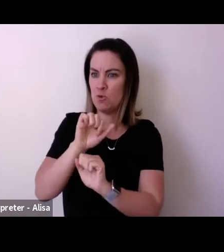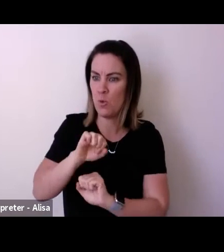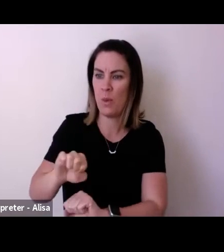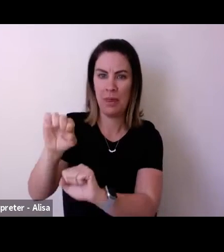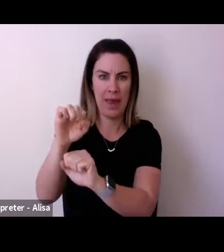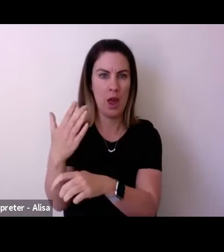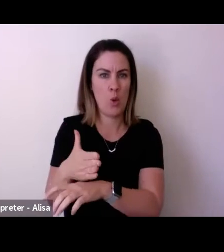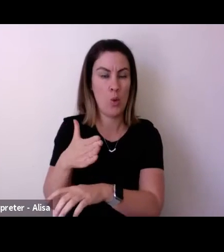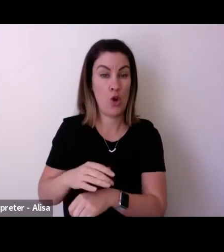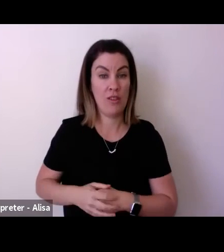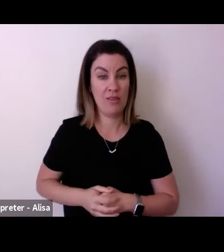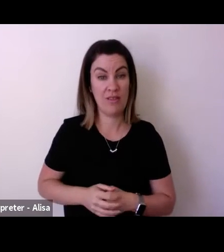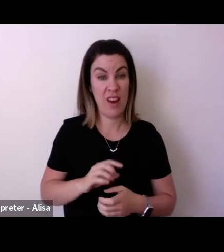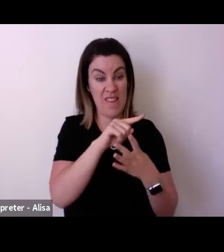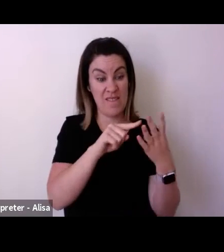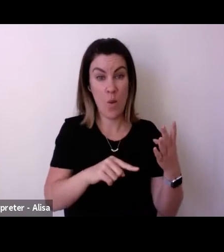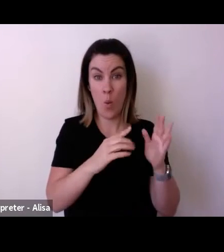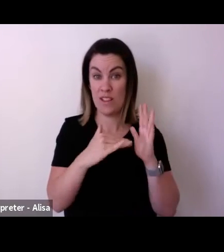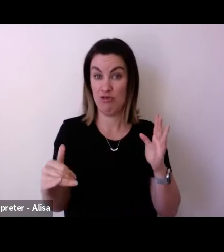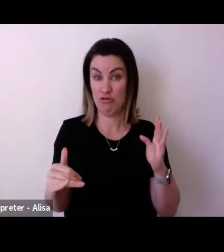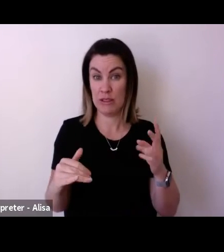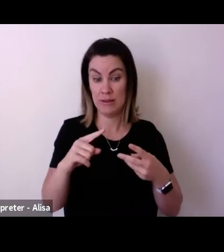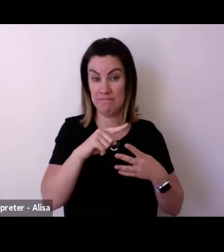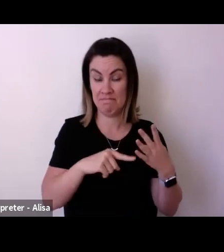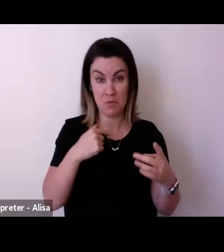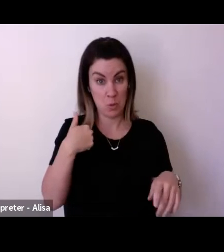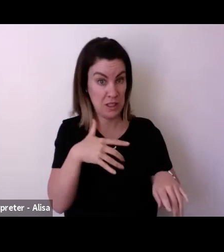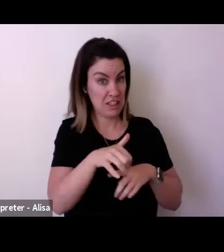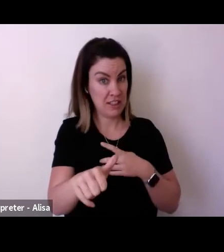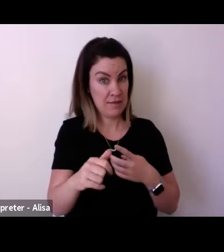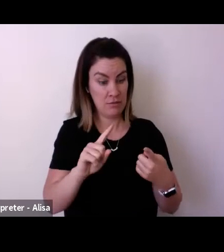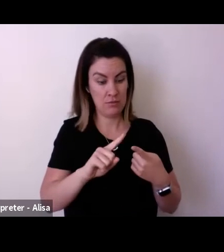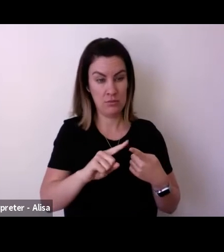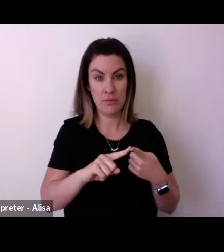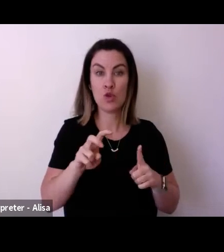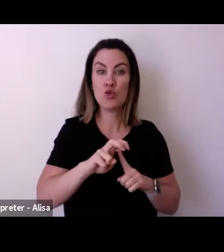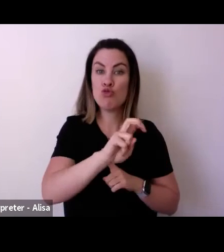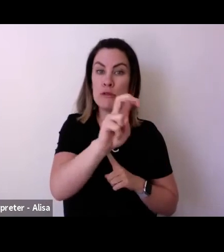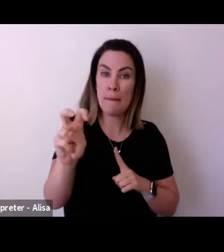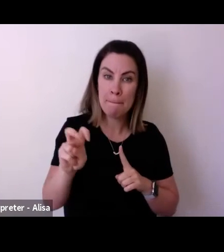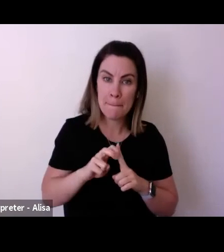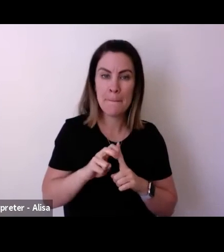These industries we identified, the leading industries we identified were tourism , education,